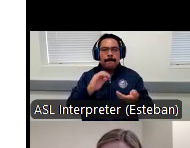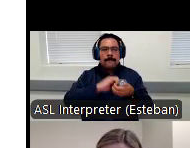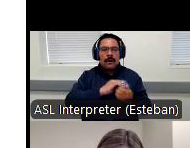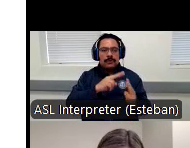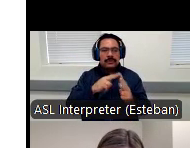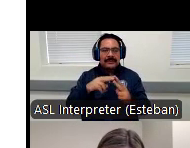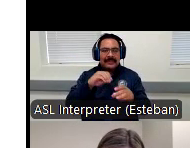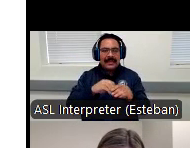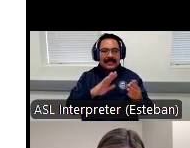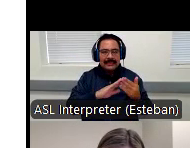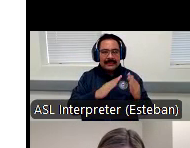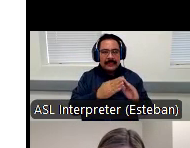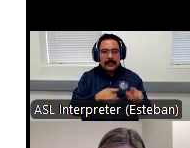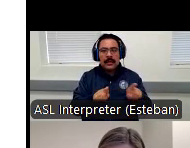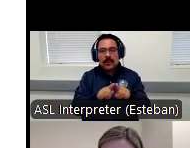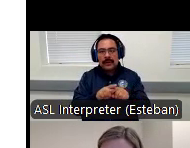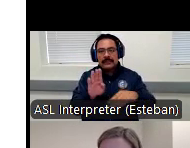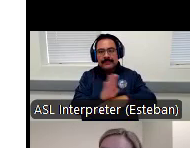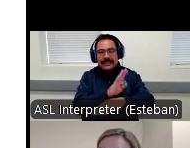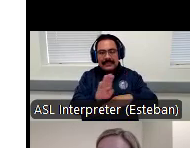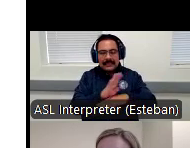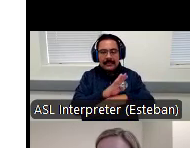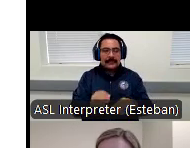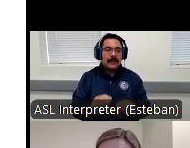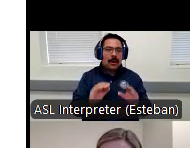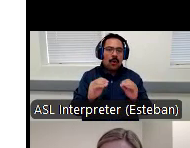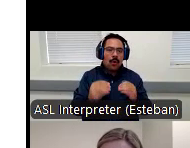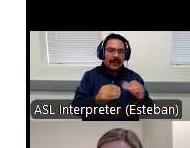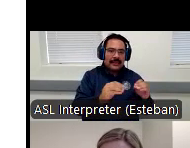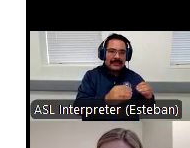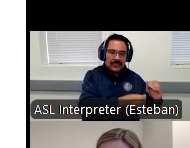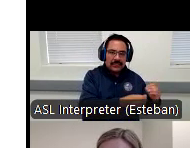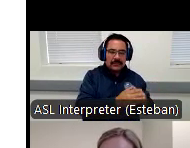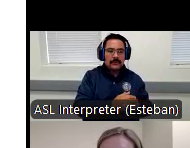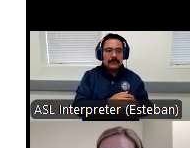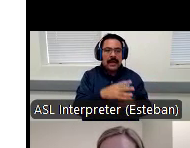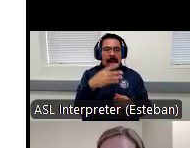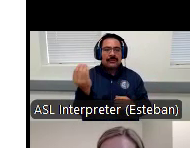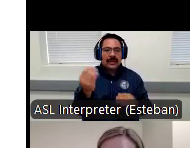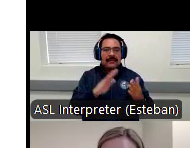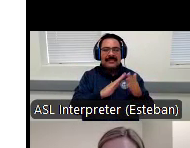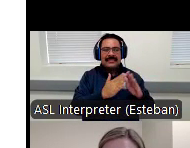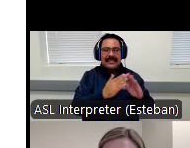as well as businesses and organizations outside of City departments. So we look